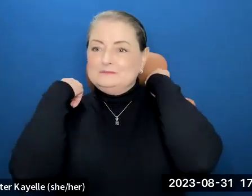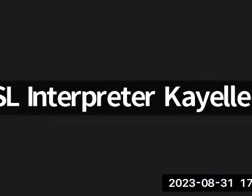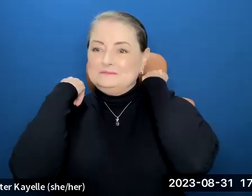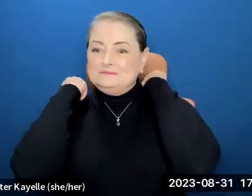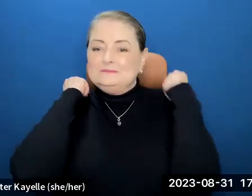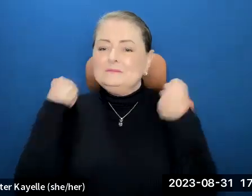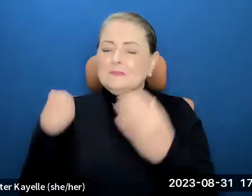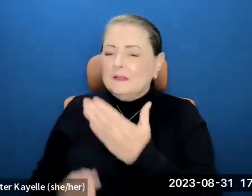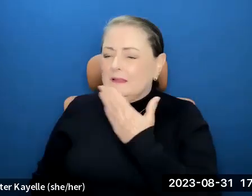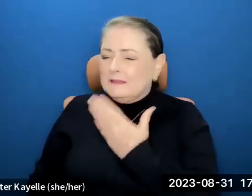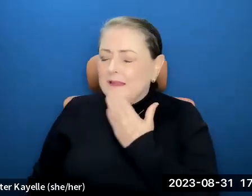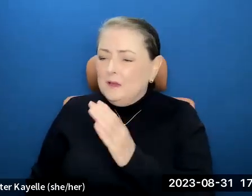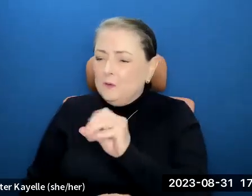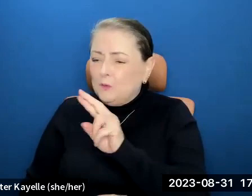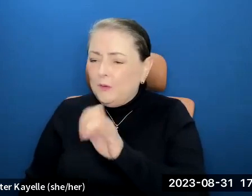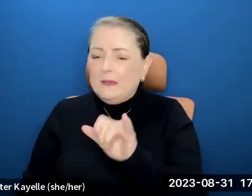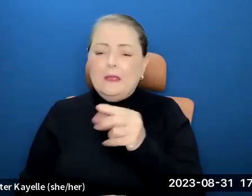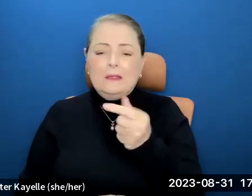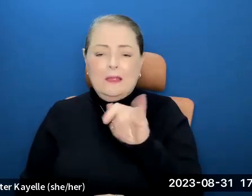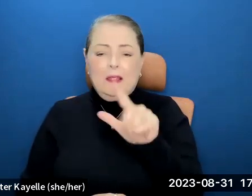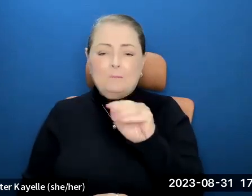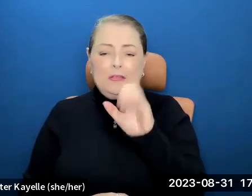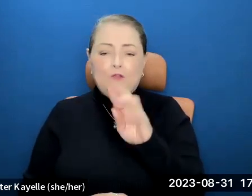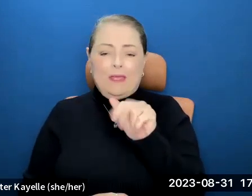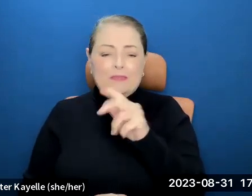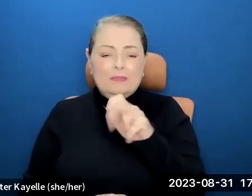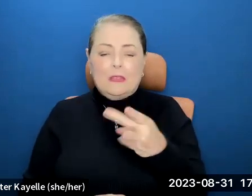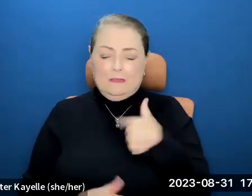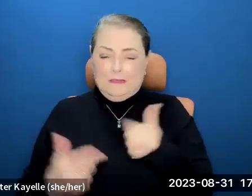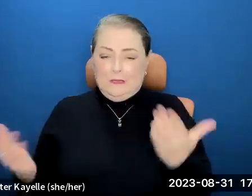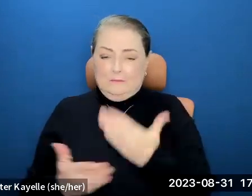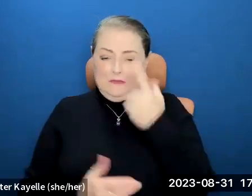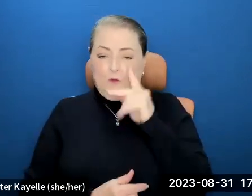thank you thanks Corey Gail mcgaffick I'm here today on behalf of Fresenius Medical